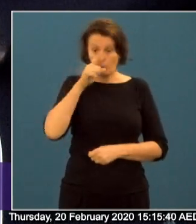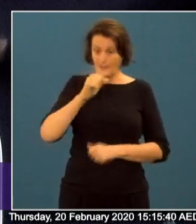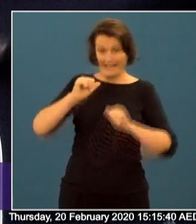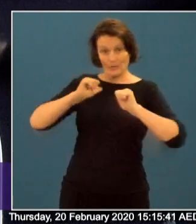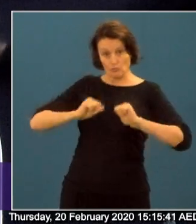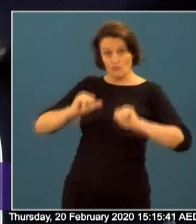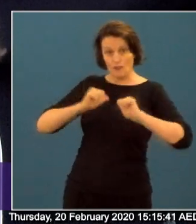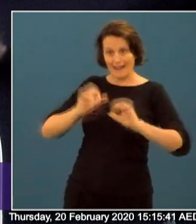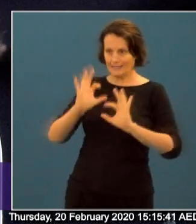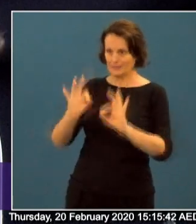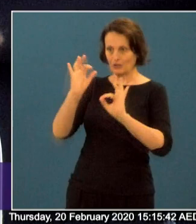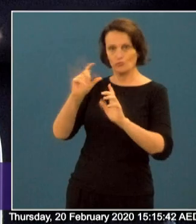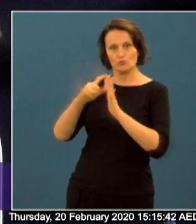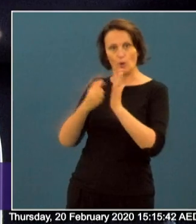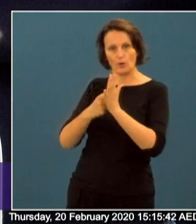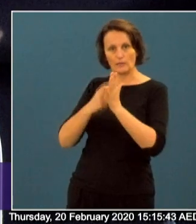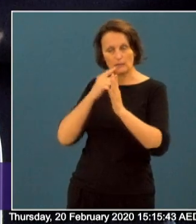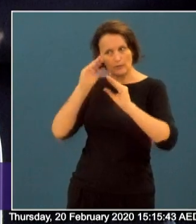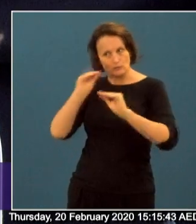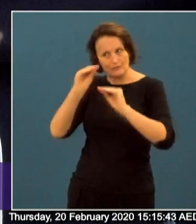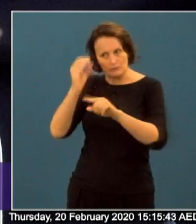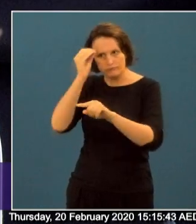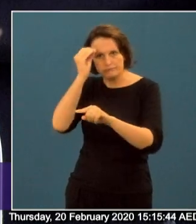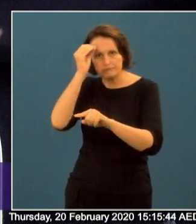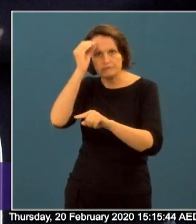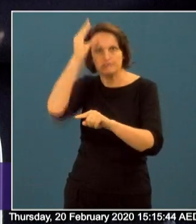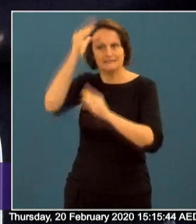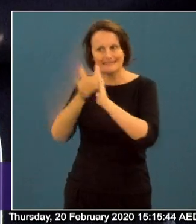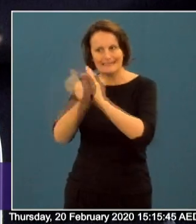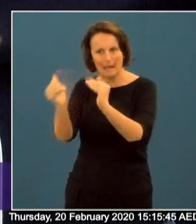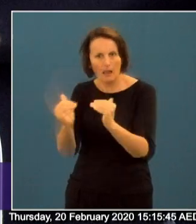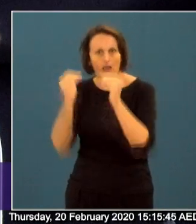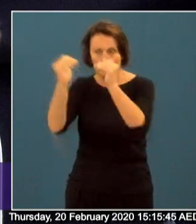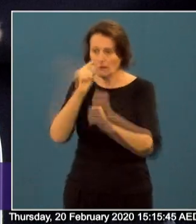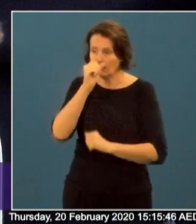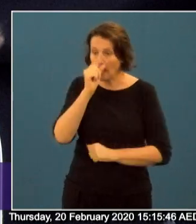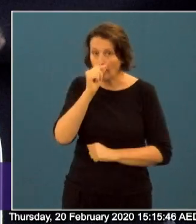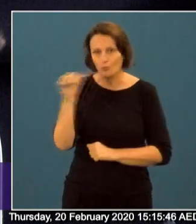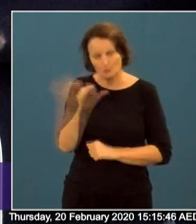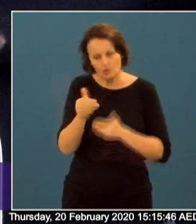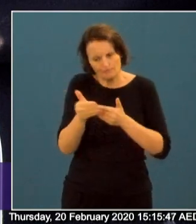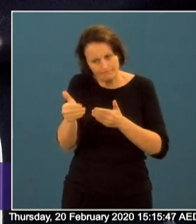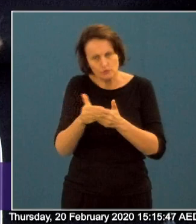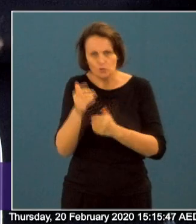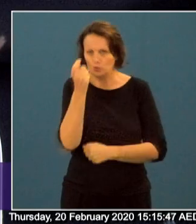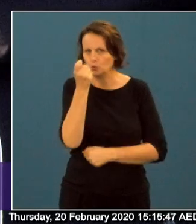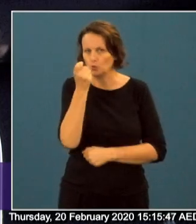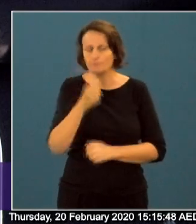is achievable and must be achieved in the short and medium term. I think there needs to be enhancement in curricula.